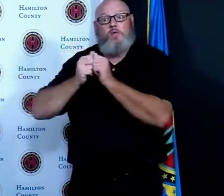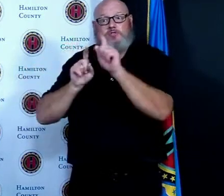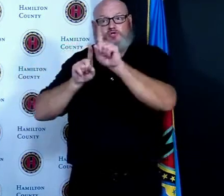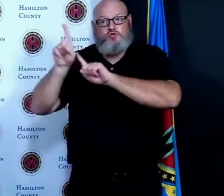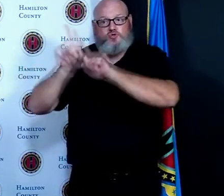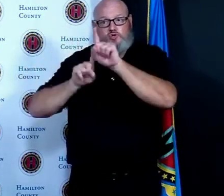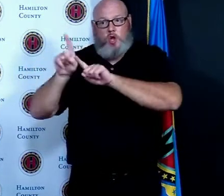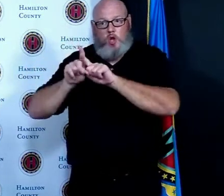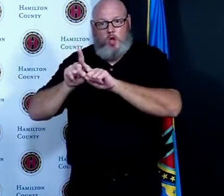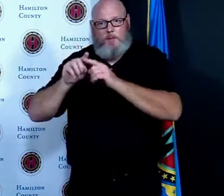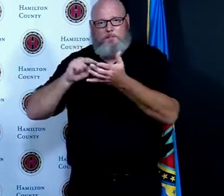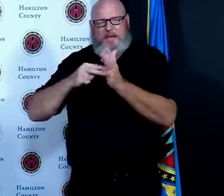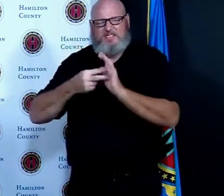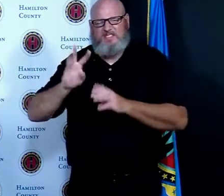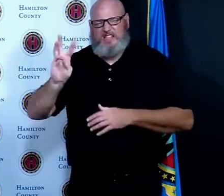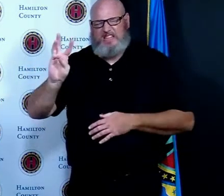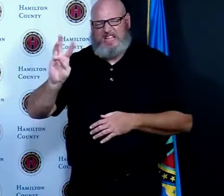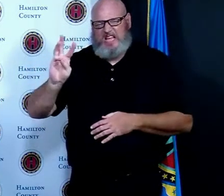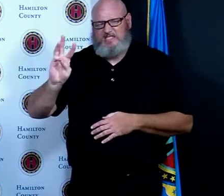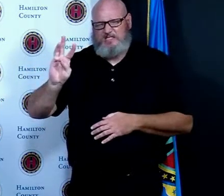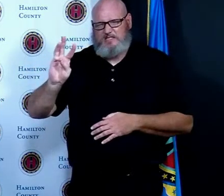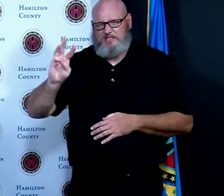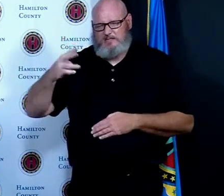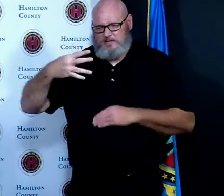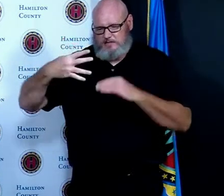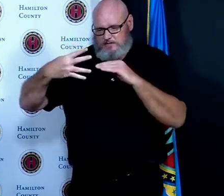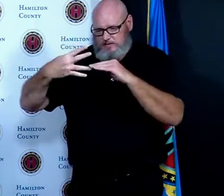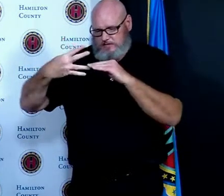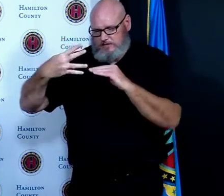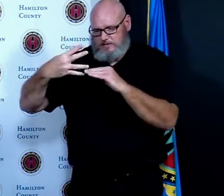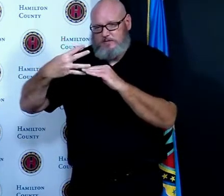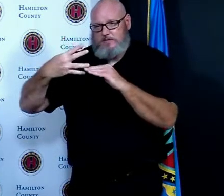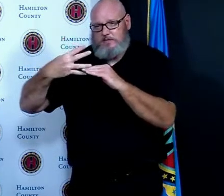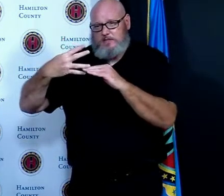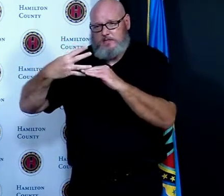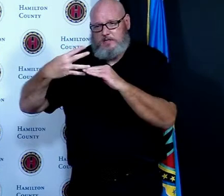following week if you don't make improvements that's when you go purple so at most this week